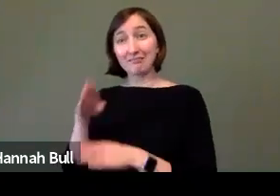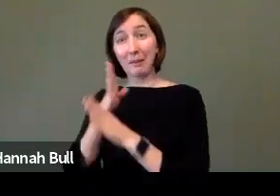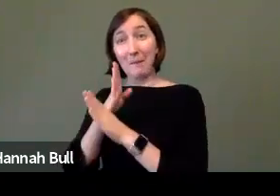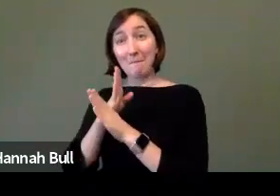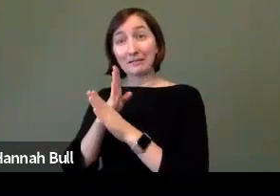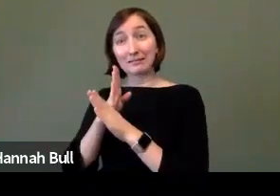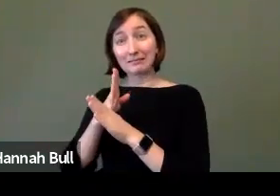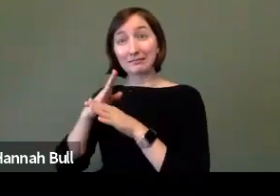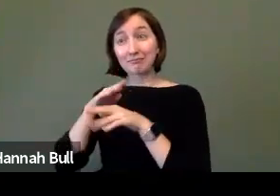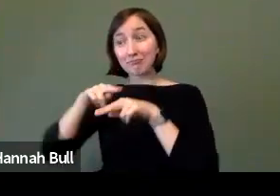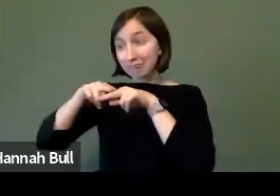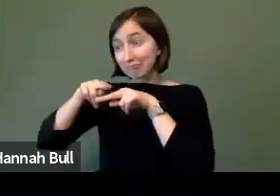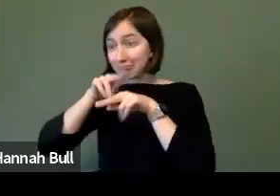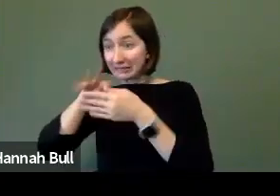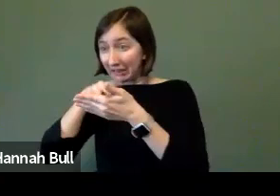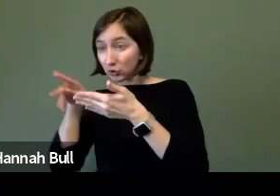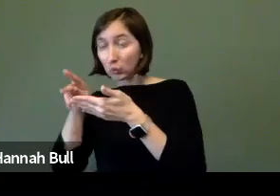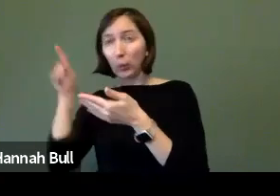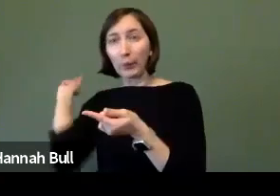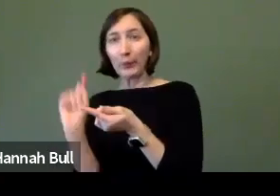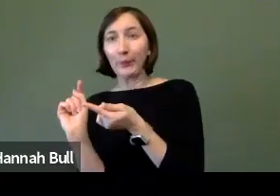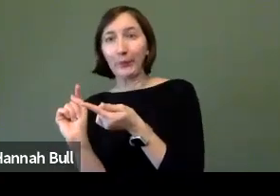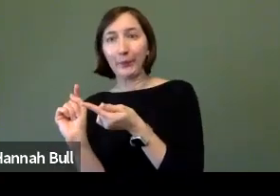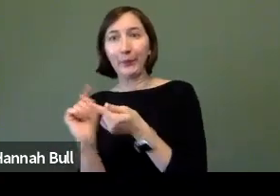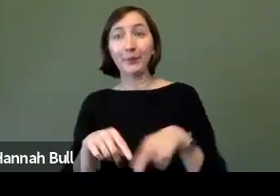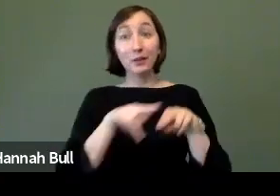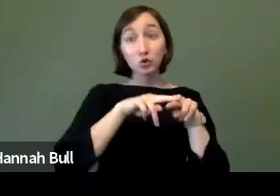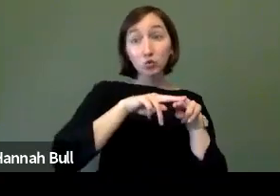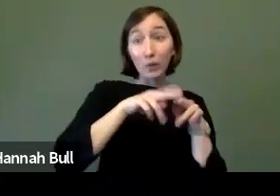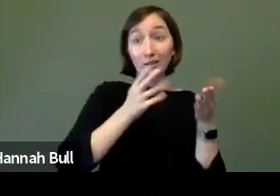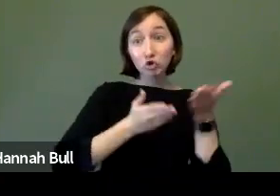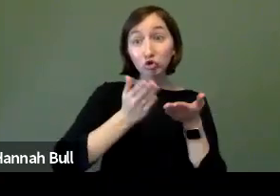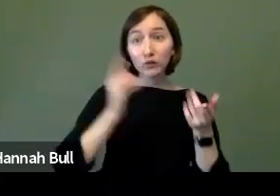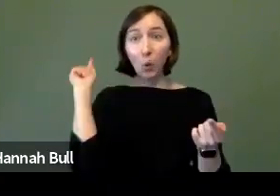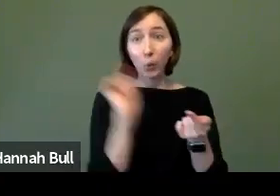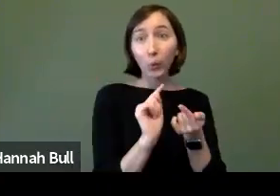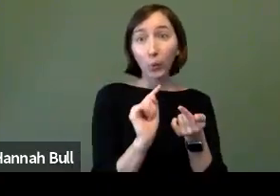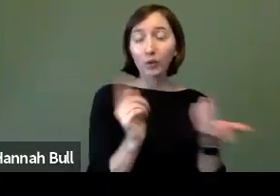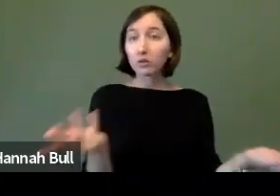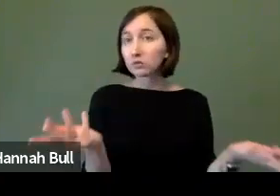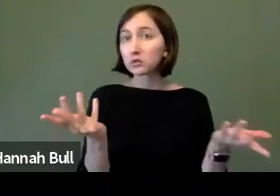And train service was impacted. So some people can't get on a fixed route bus